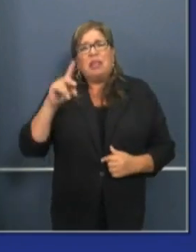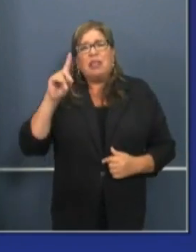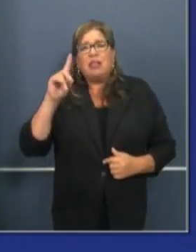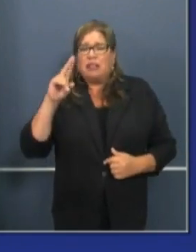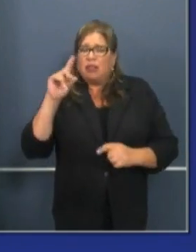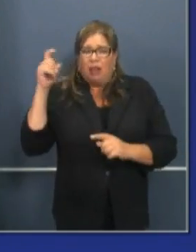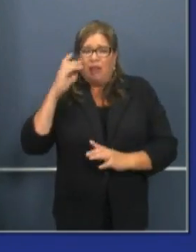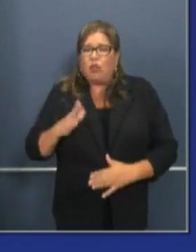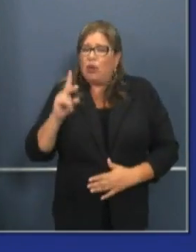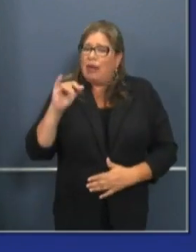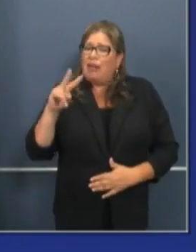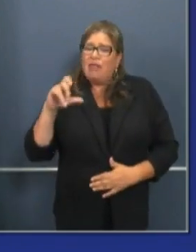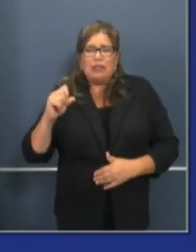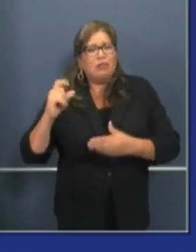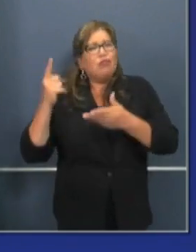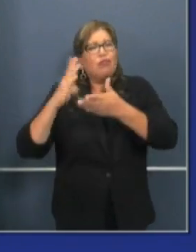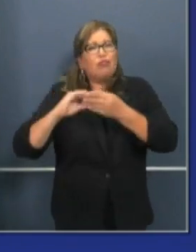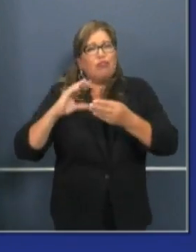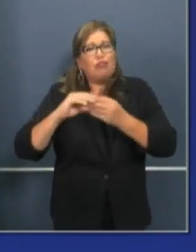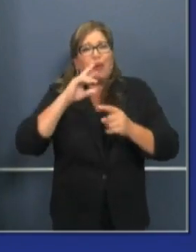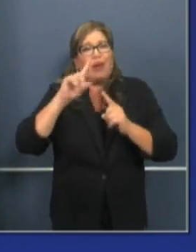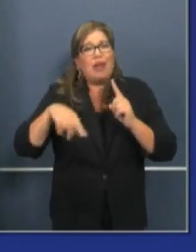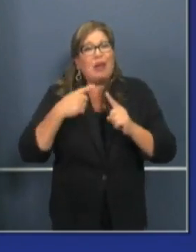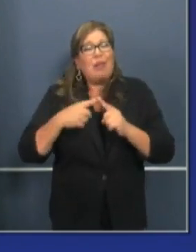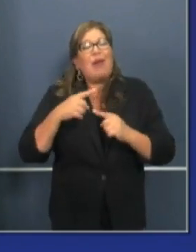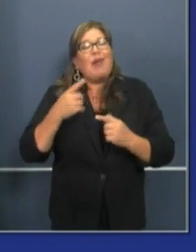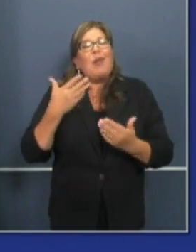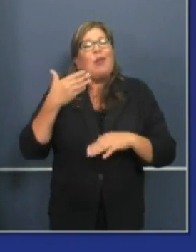ACROSS MANY DIFFERENCES. YOU HEARD GOVERNOR DAVIS EXPRESS ONE.